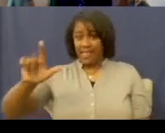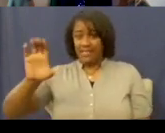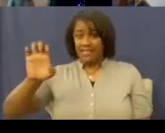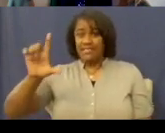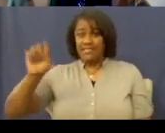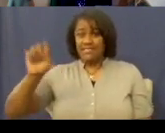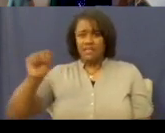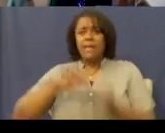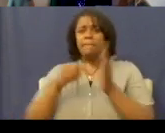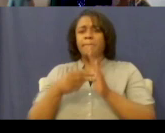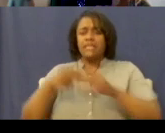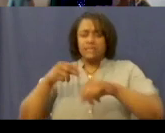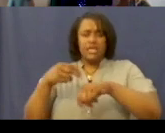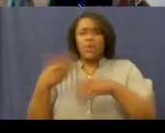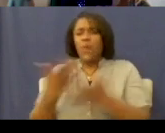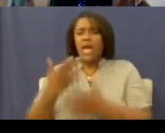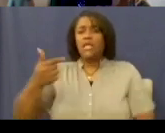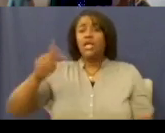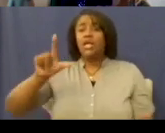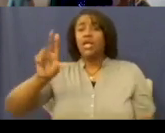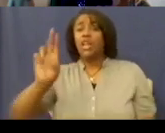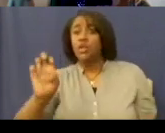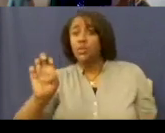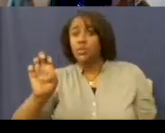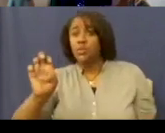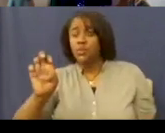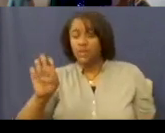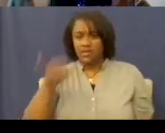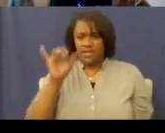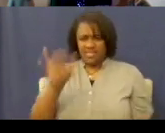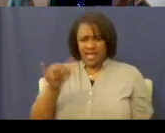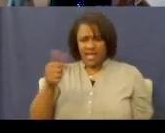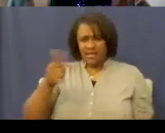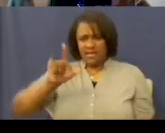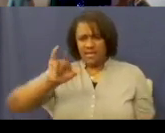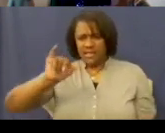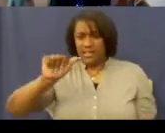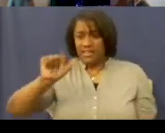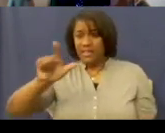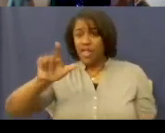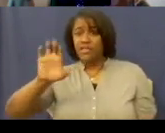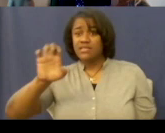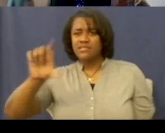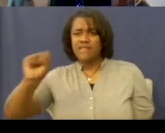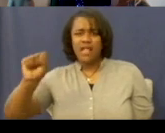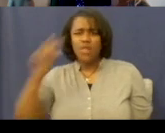and the glial cells are called glial because people, when they first saw them,